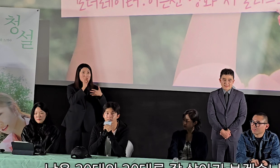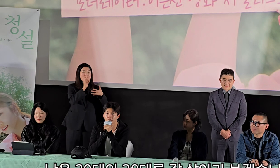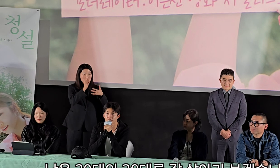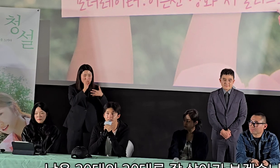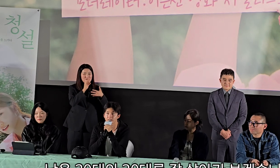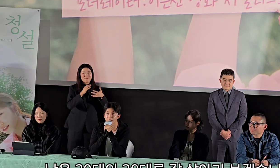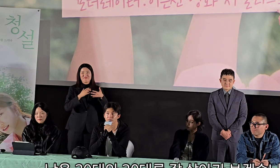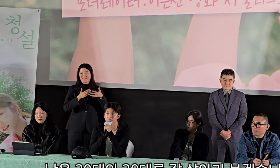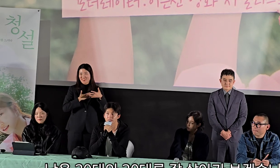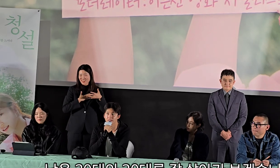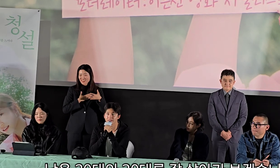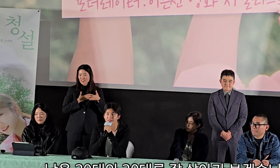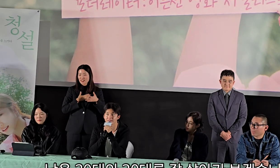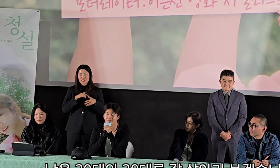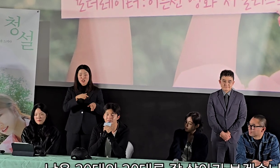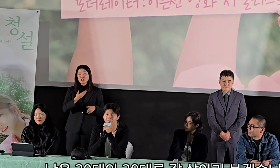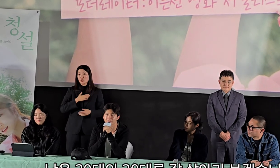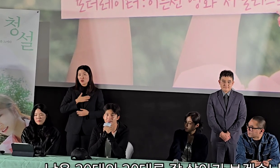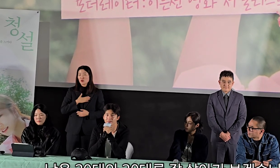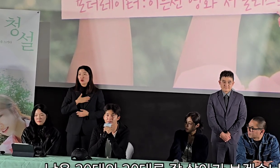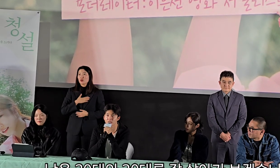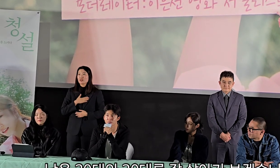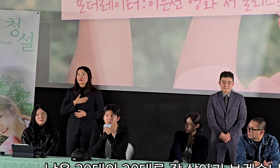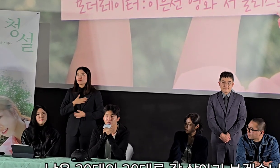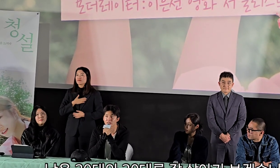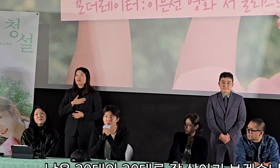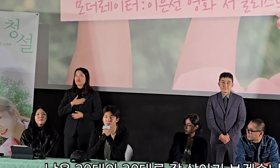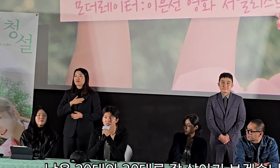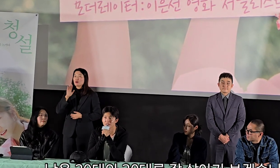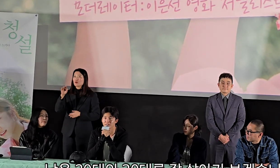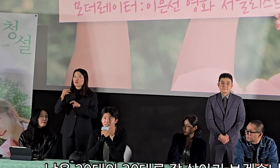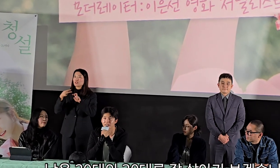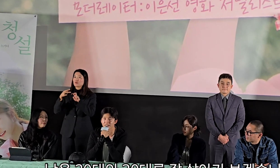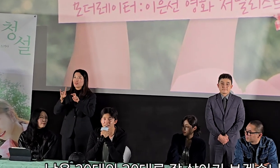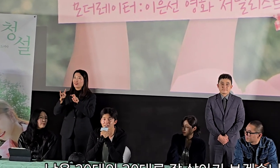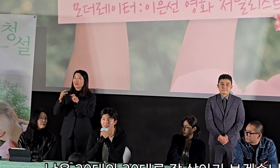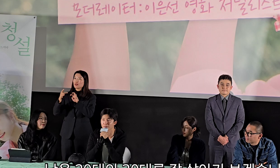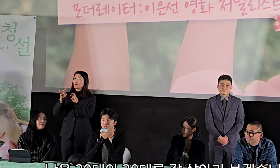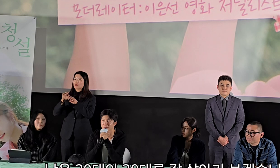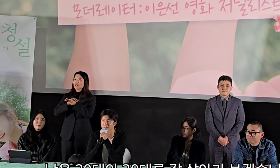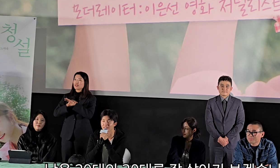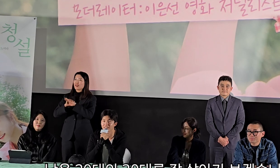live the rest of my 20s and 30s well.